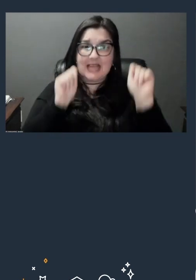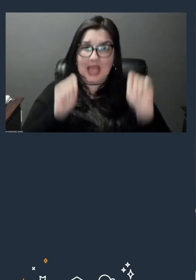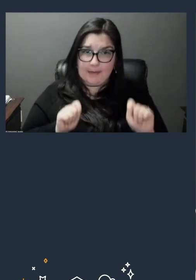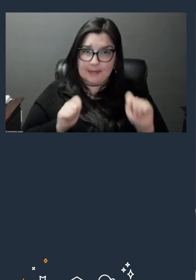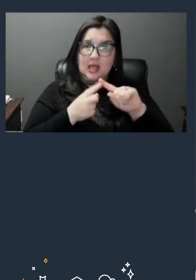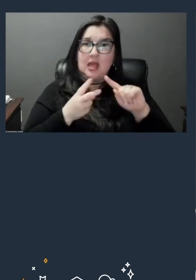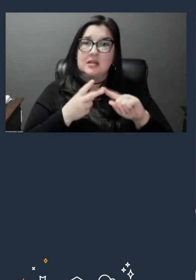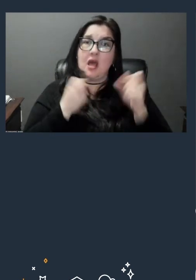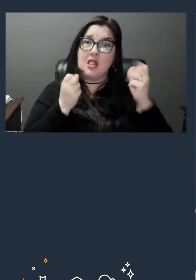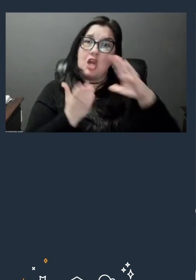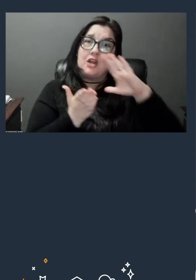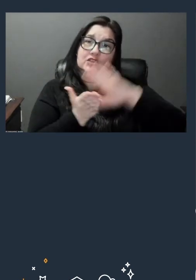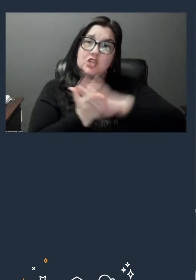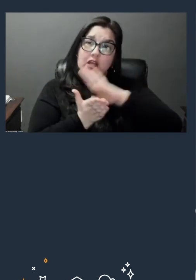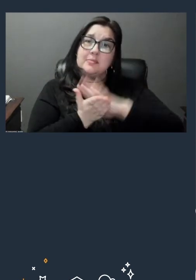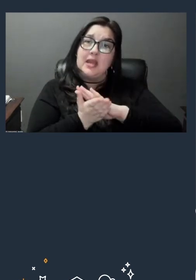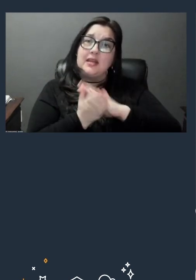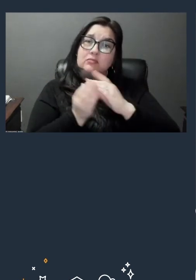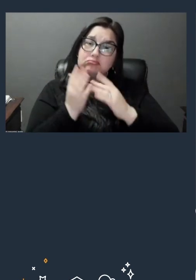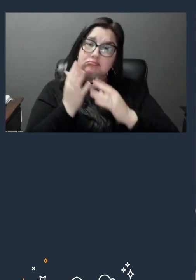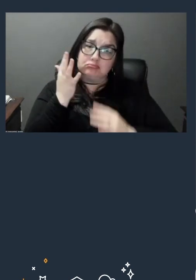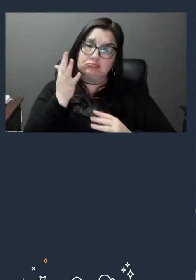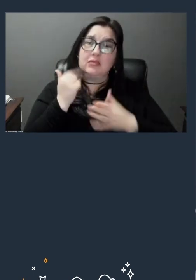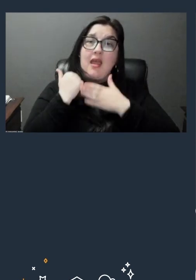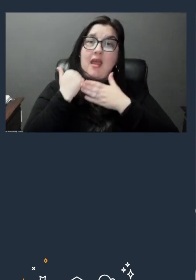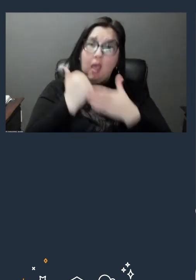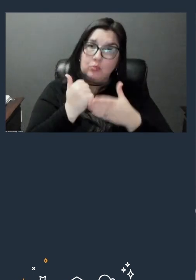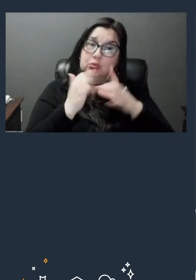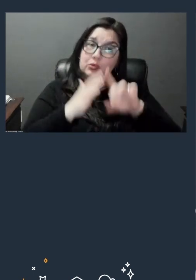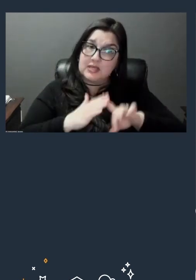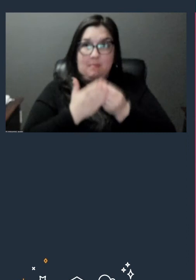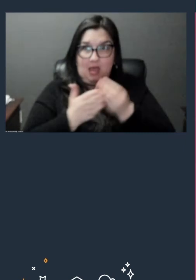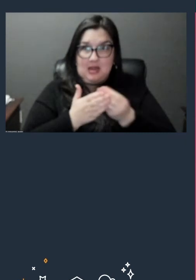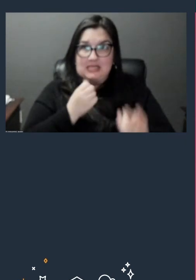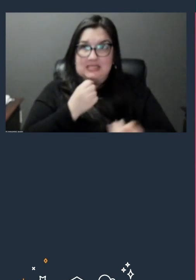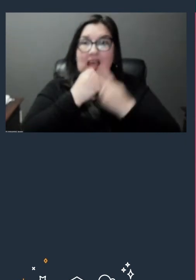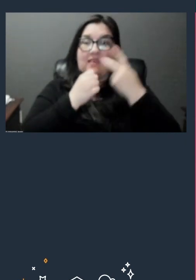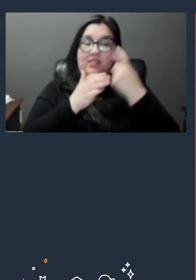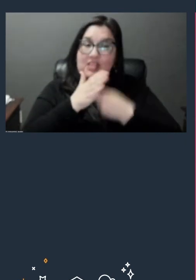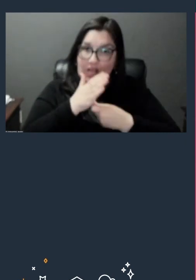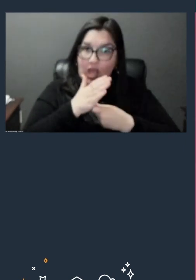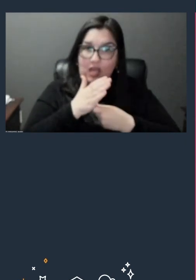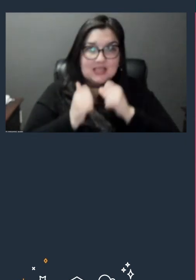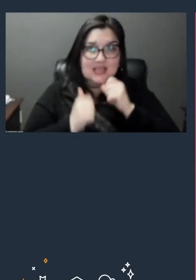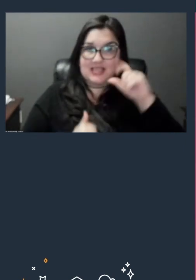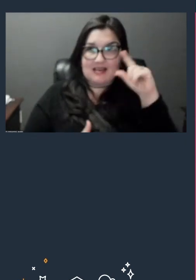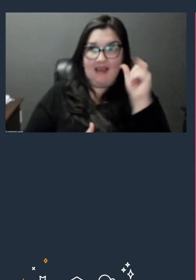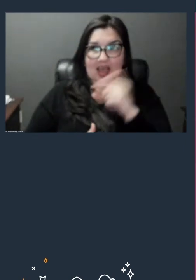that help you to get started very, very, very, very quickly. You give one question. Yes.